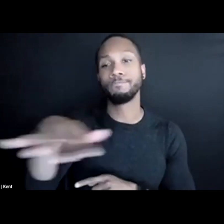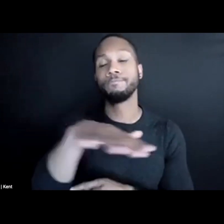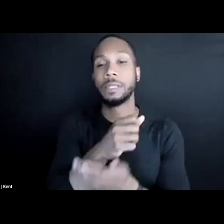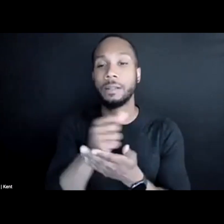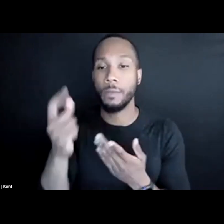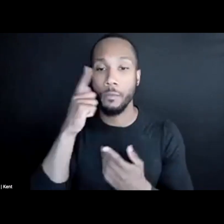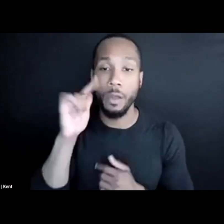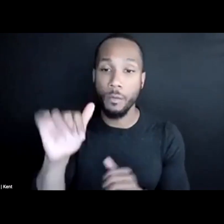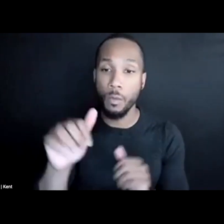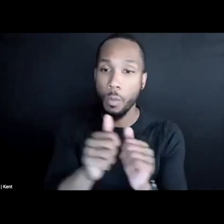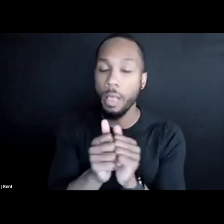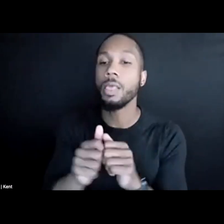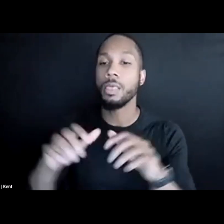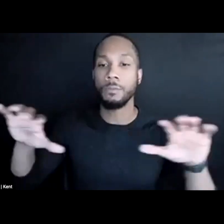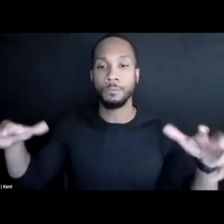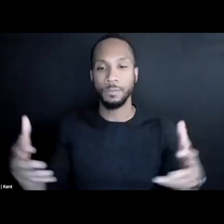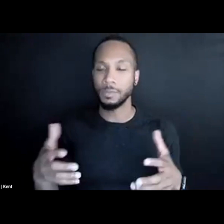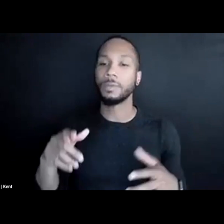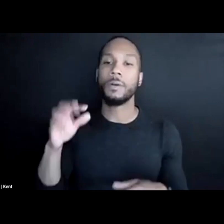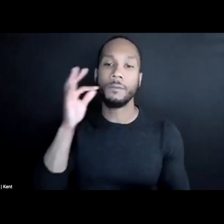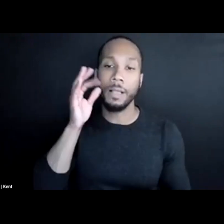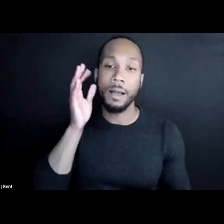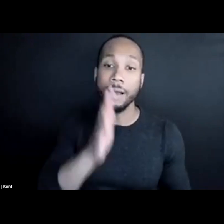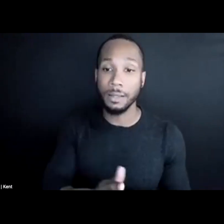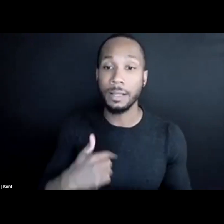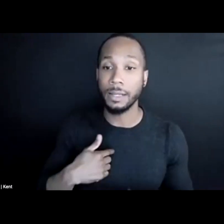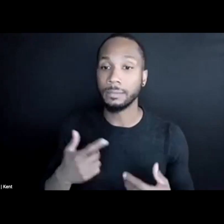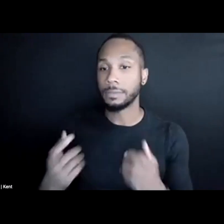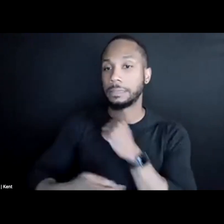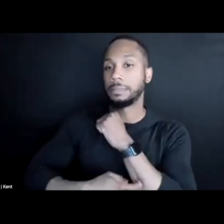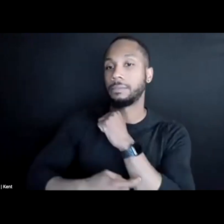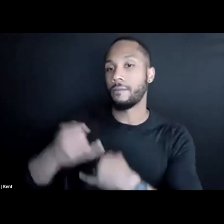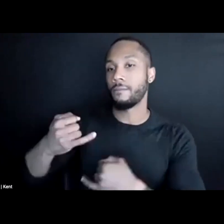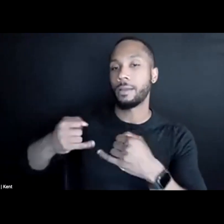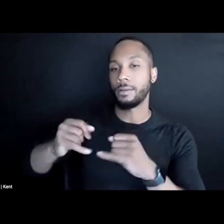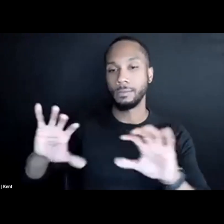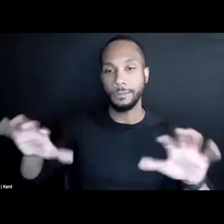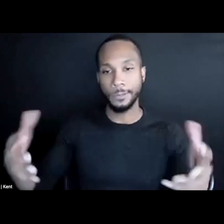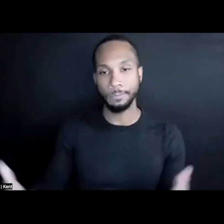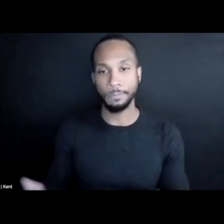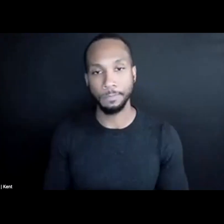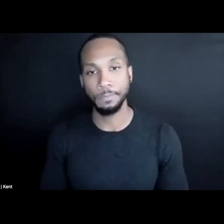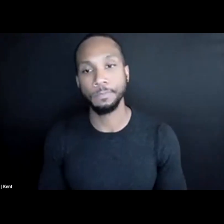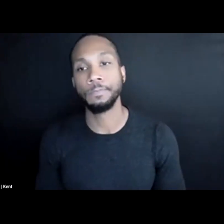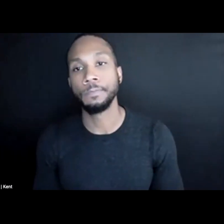With a dish full of flies I tempt your final litany That's Julio Tizzani.